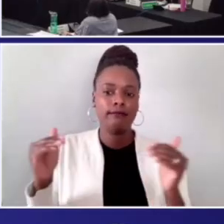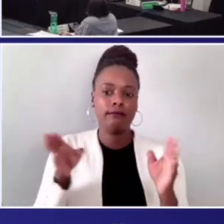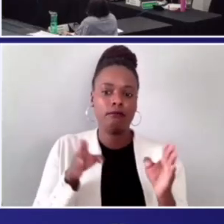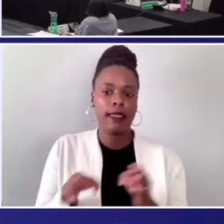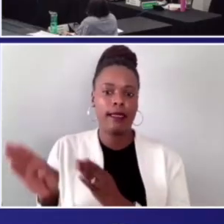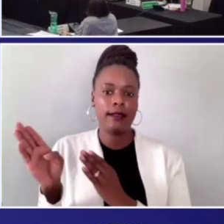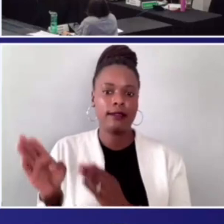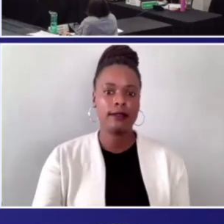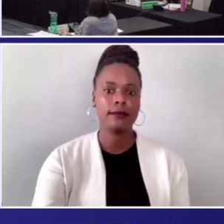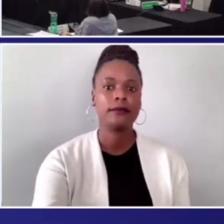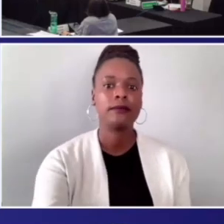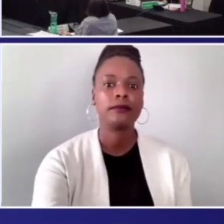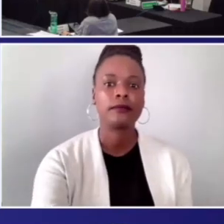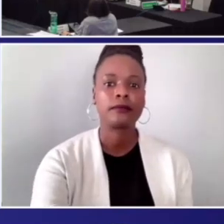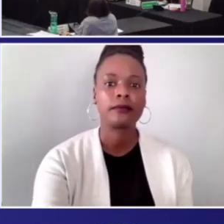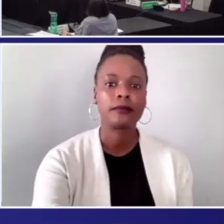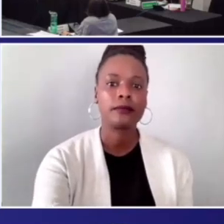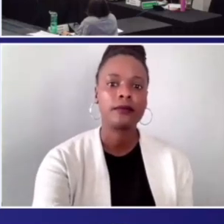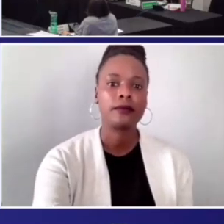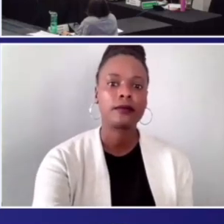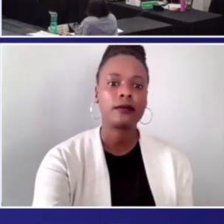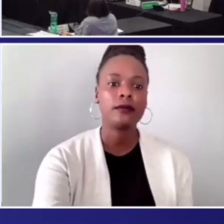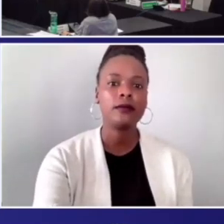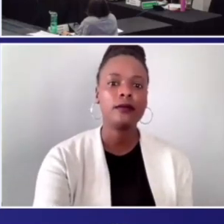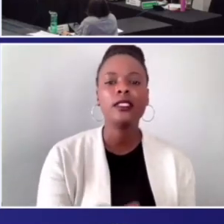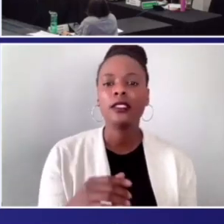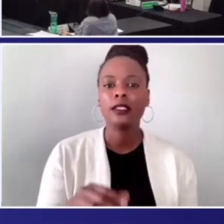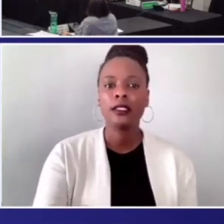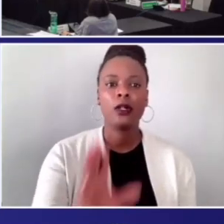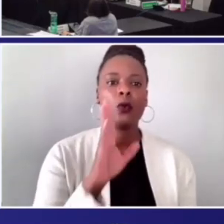I think we get, I think we get into that a little bit later when we start talking